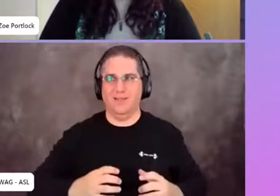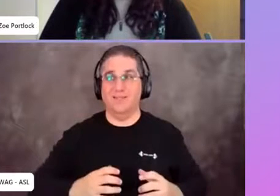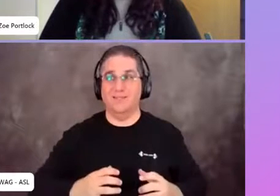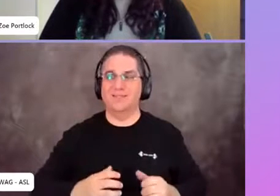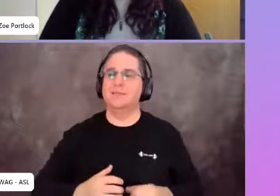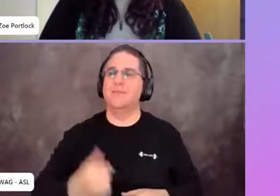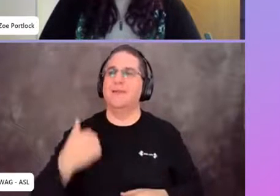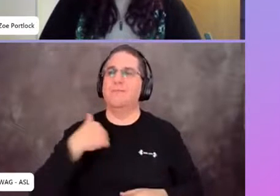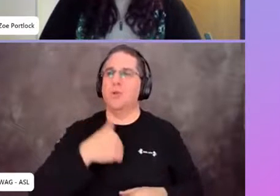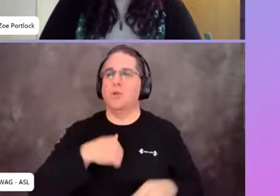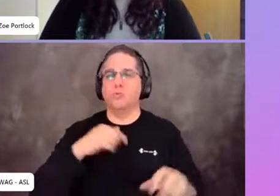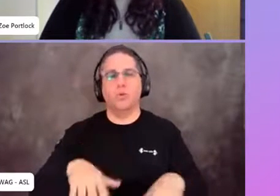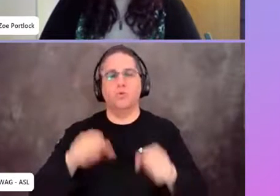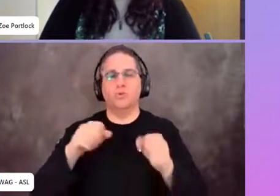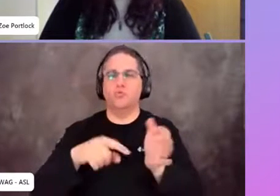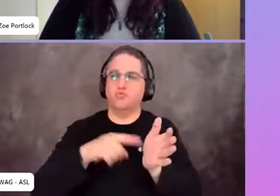us getting started at PWC. And second I would say our